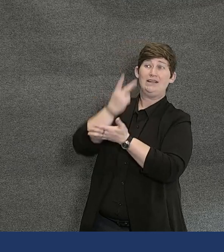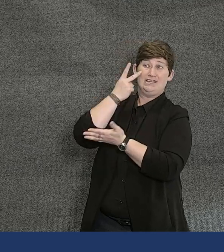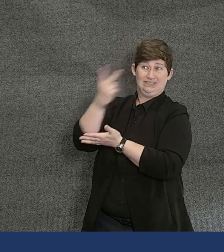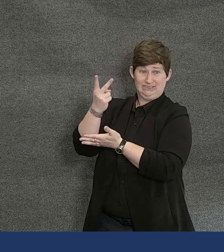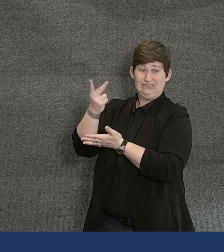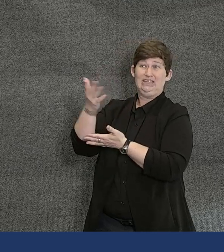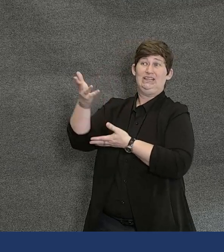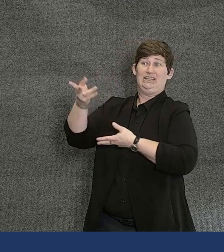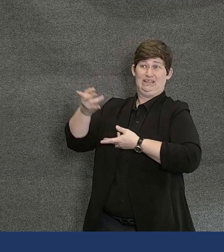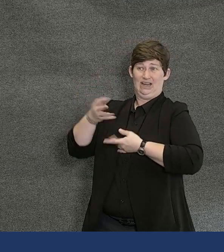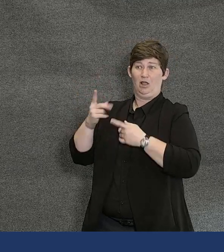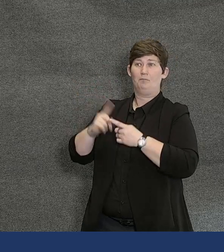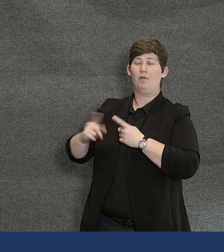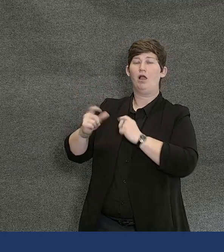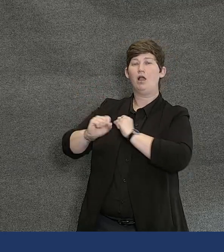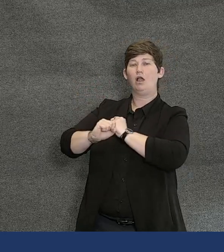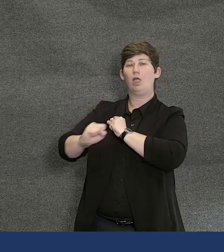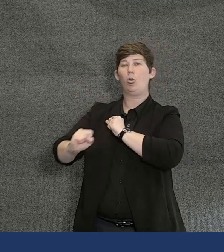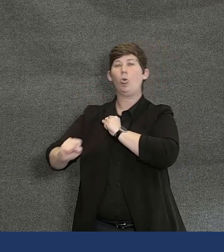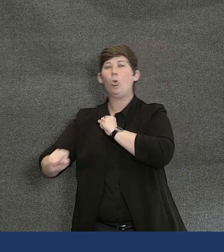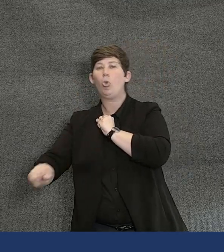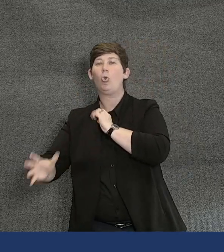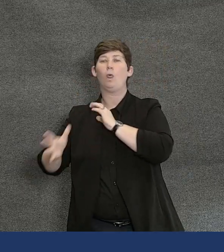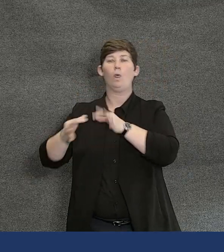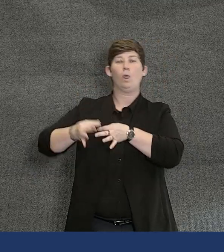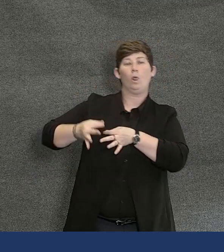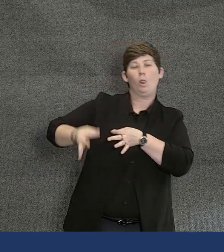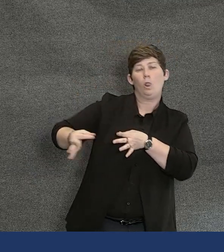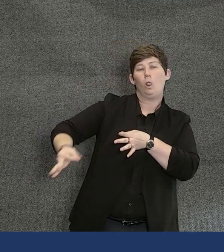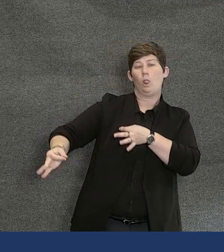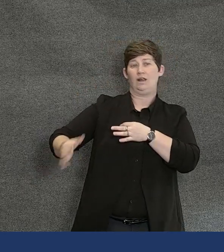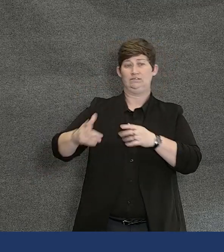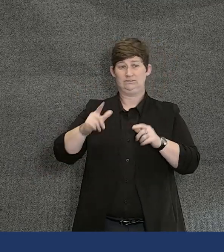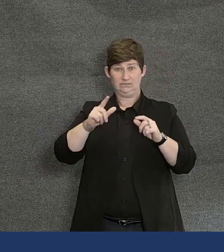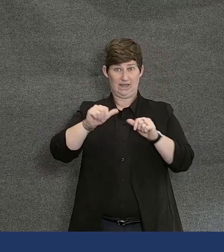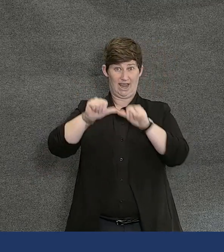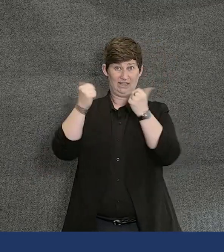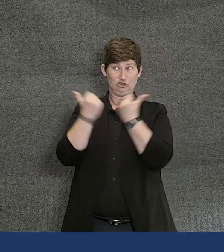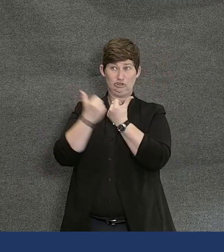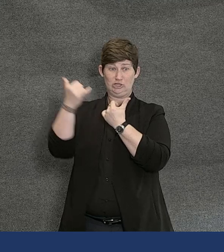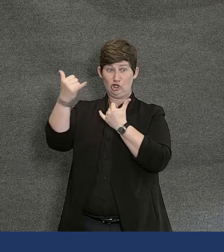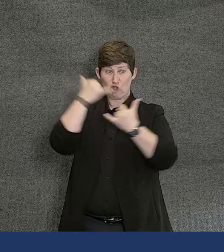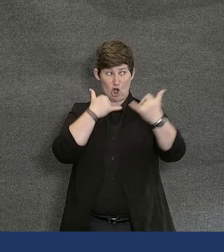and I was getting calls from various agencies saying, they're still not opening the portal.